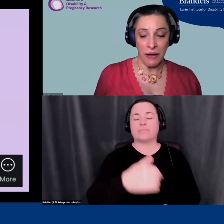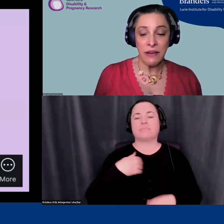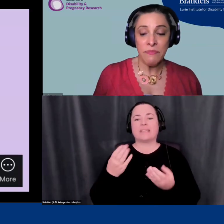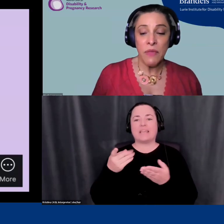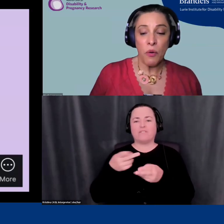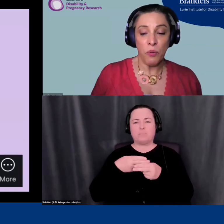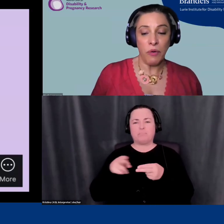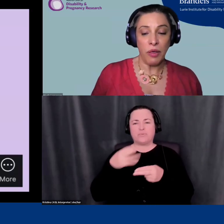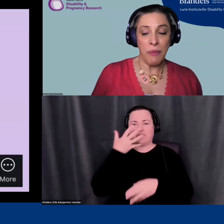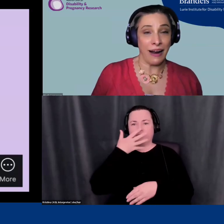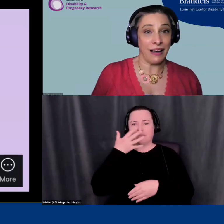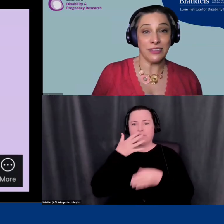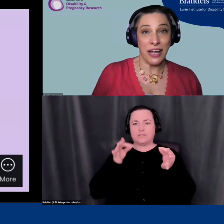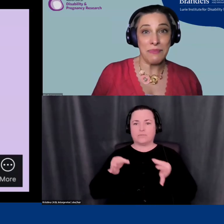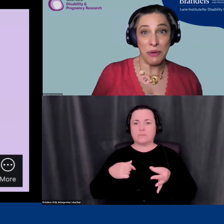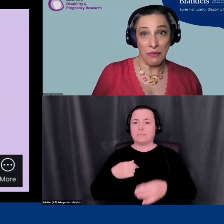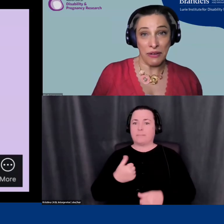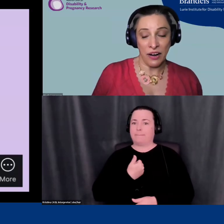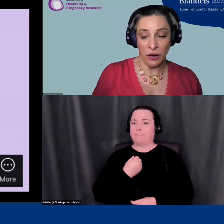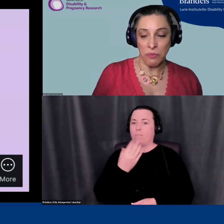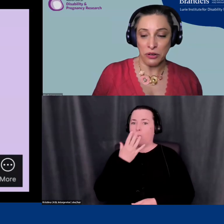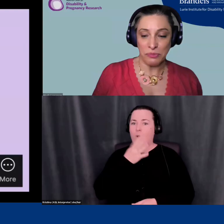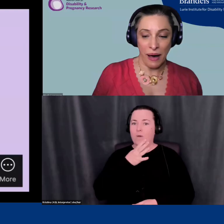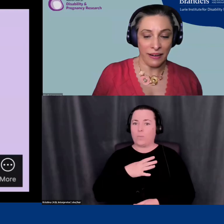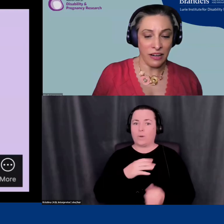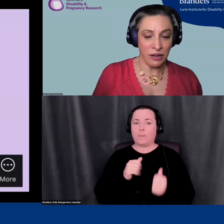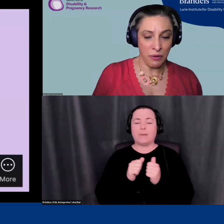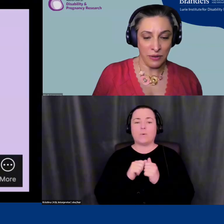woman with my light brown hair pulled back in a